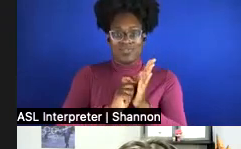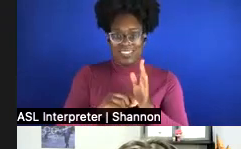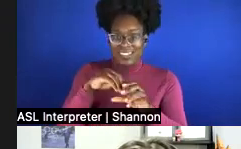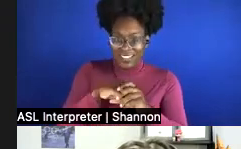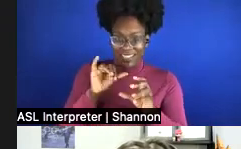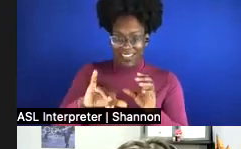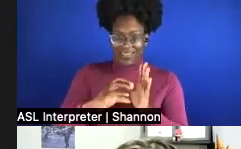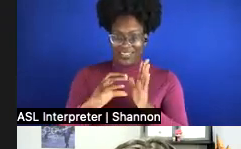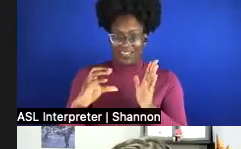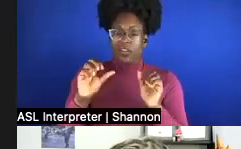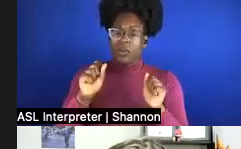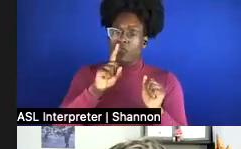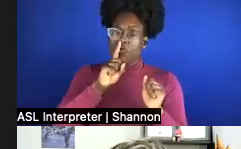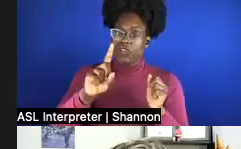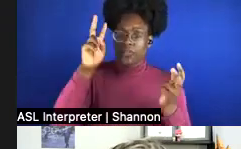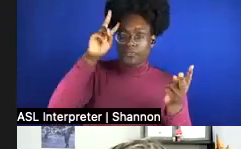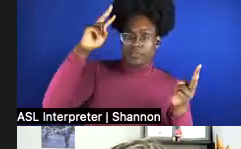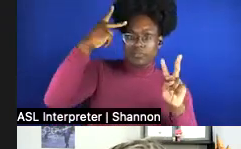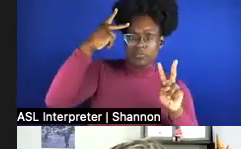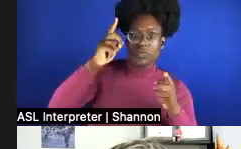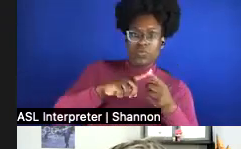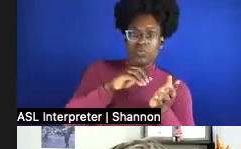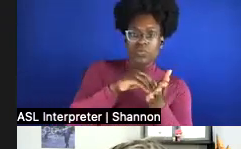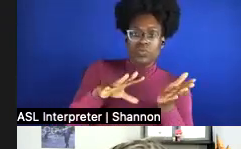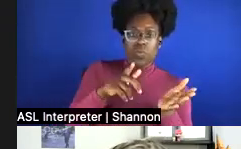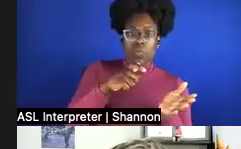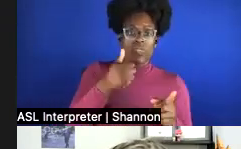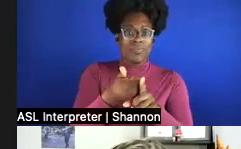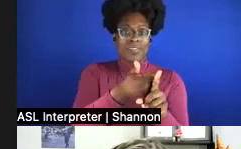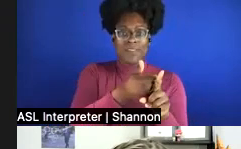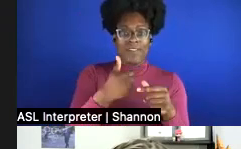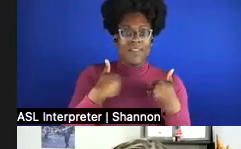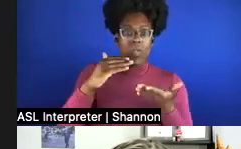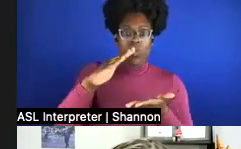low level of writing. My team came up with a solution that I will talk about.